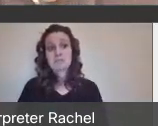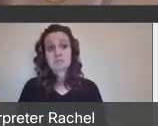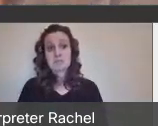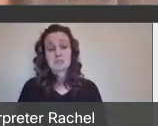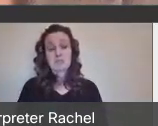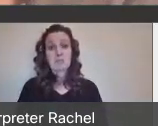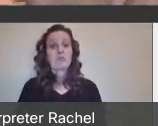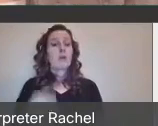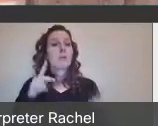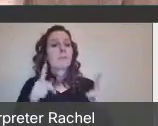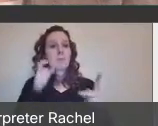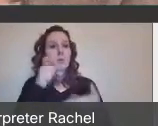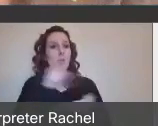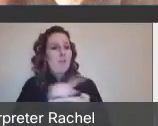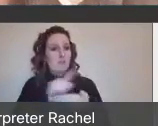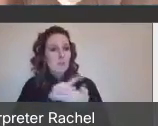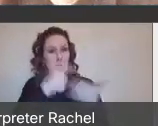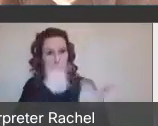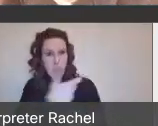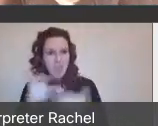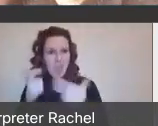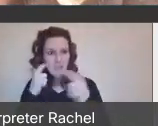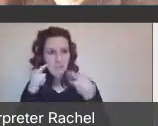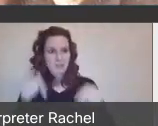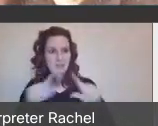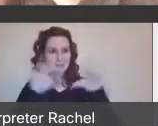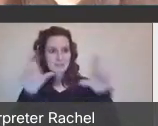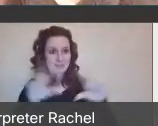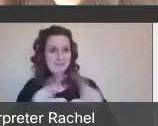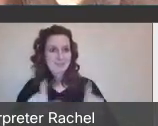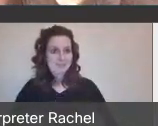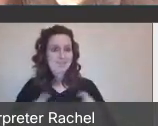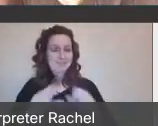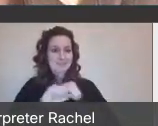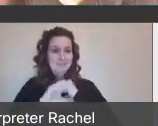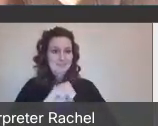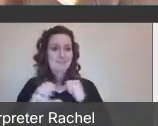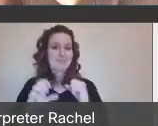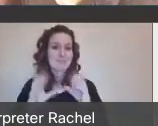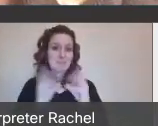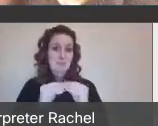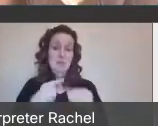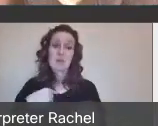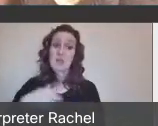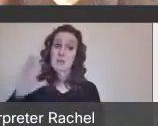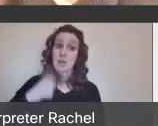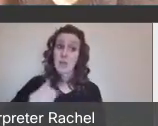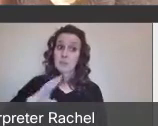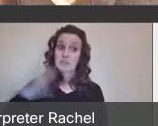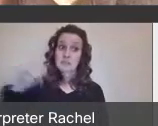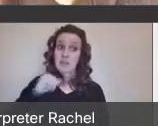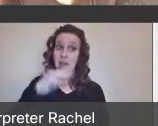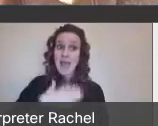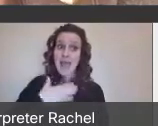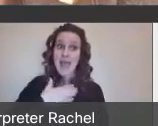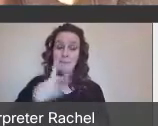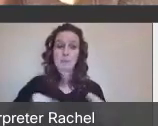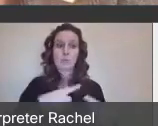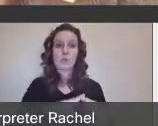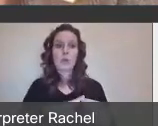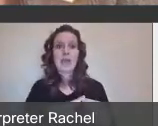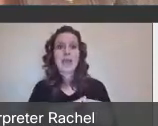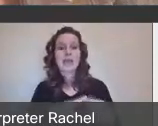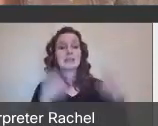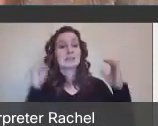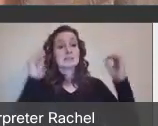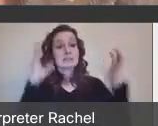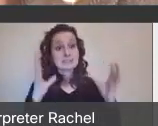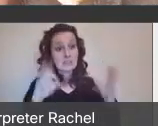are weekly viewers of this briefing, I was very unhappy when the teachers and other workers in